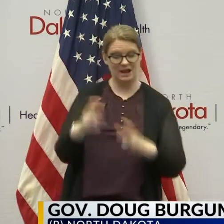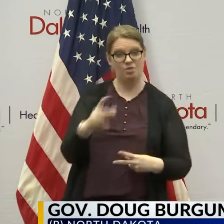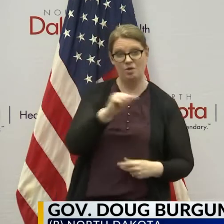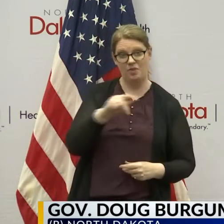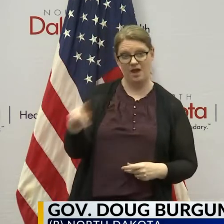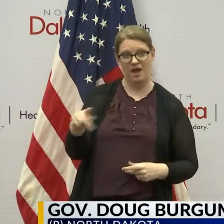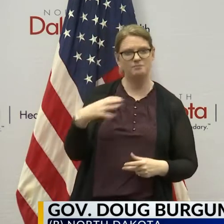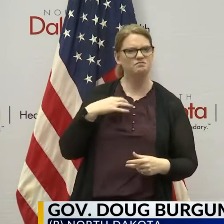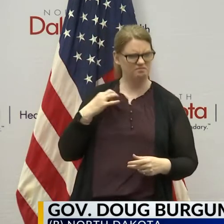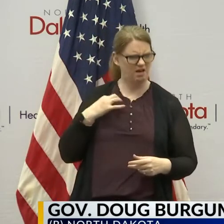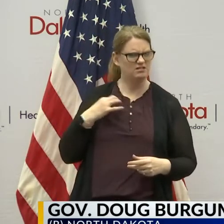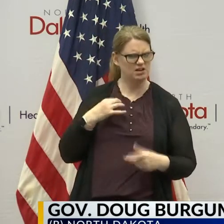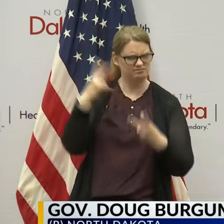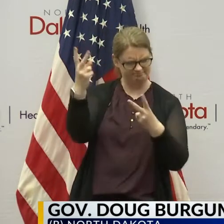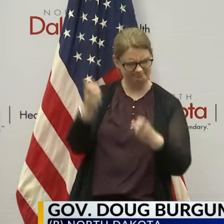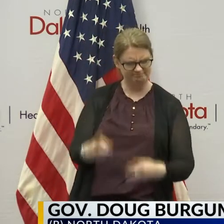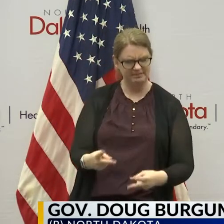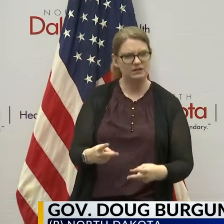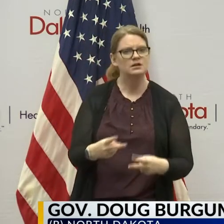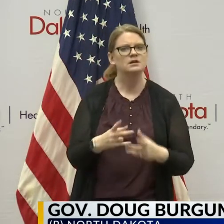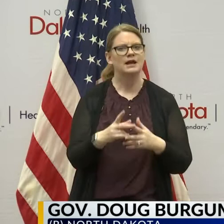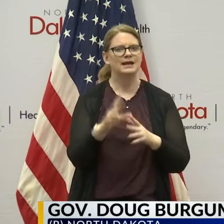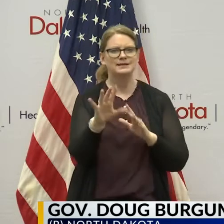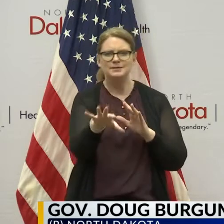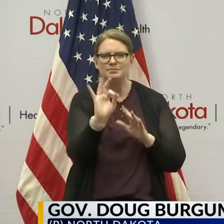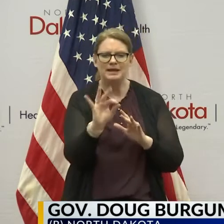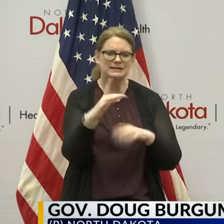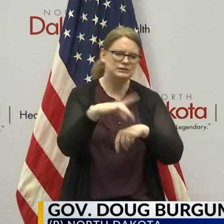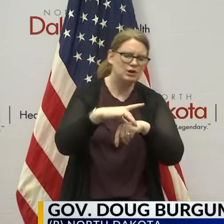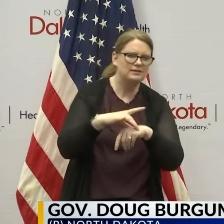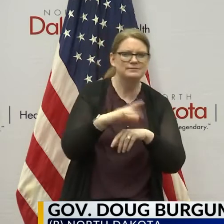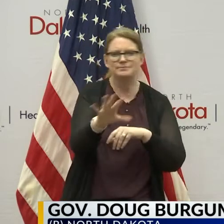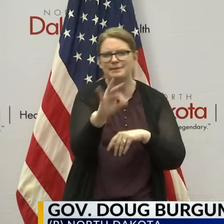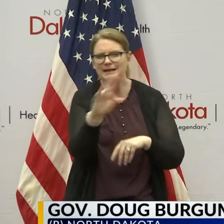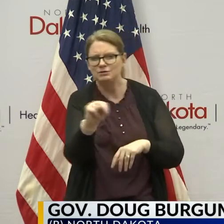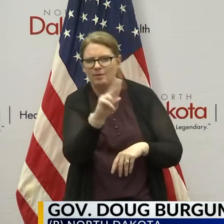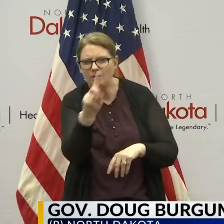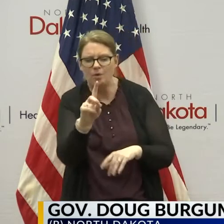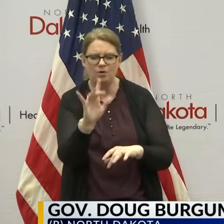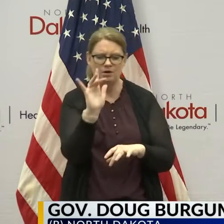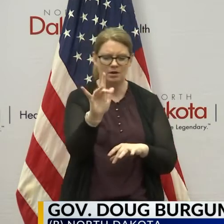THIS AGAIN IS A COMPLETELY VOLUNTEER APP, THE PERSON OPS